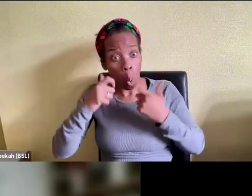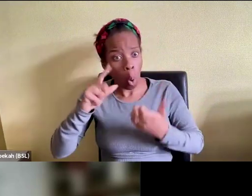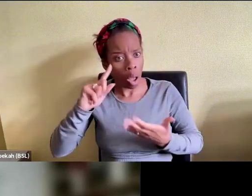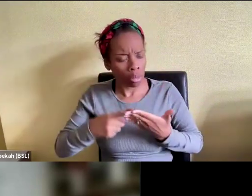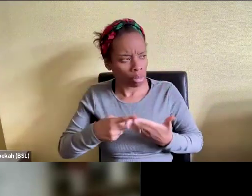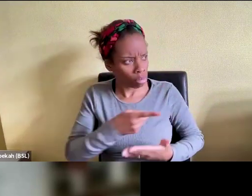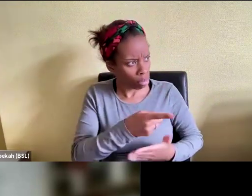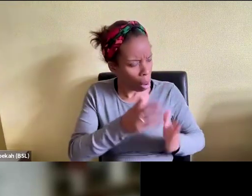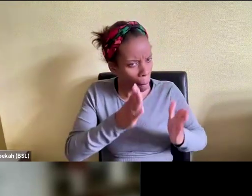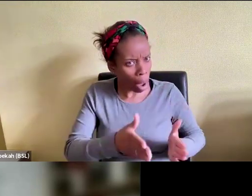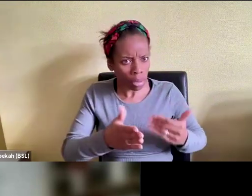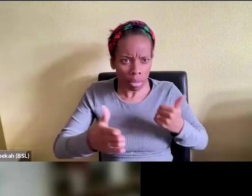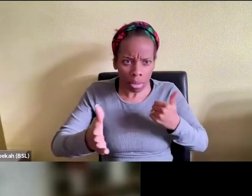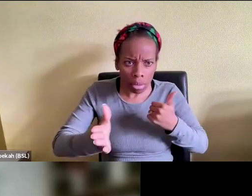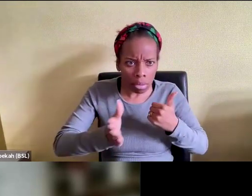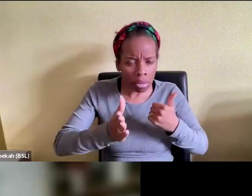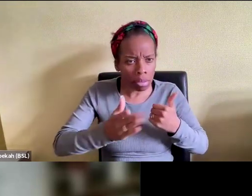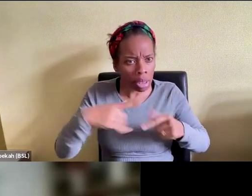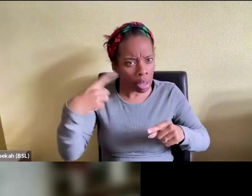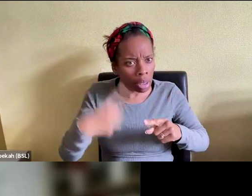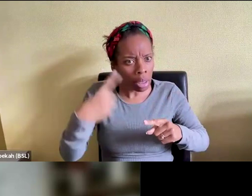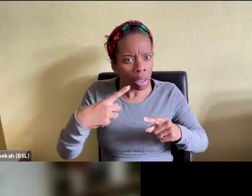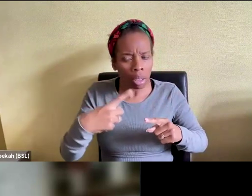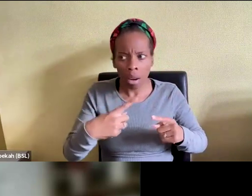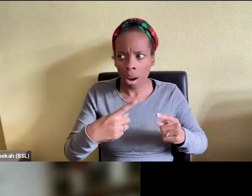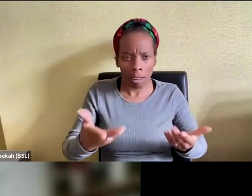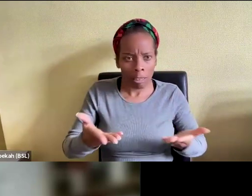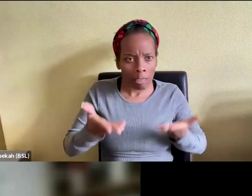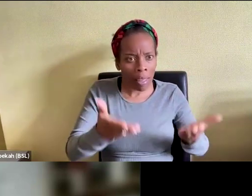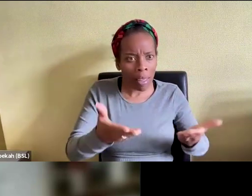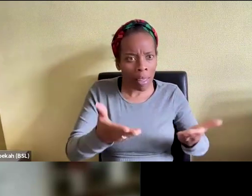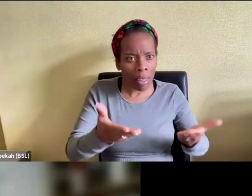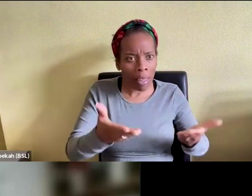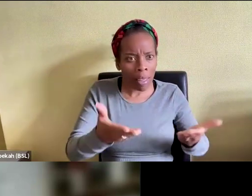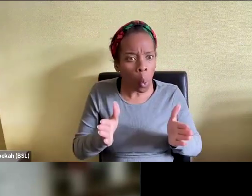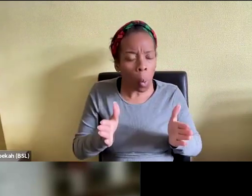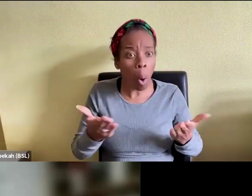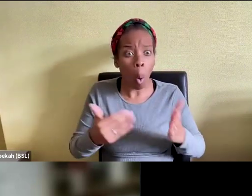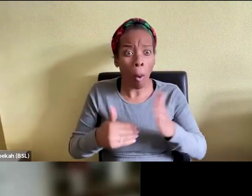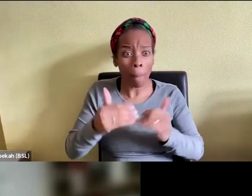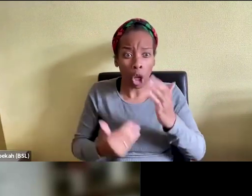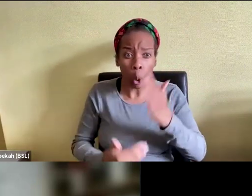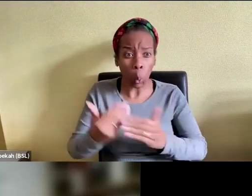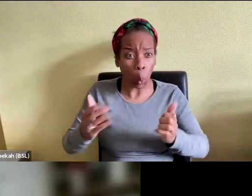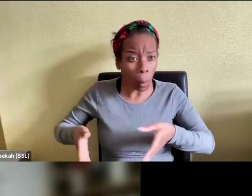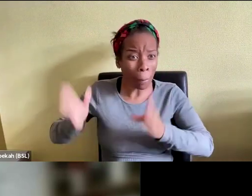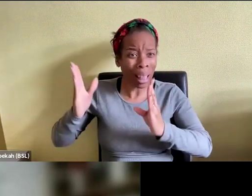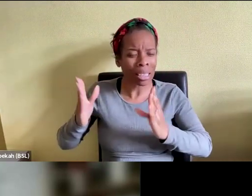short time either amend rooms to make them accessible or build completely new ones. So it is challenging,